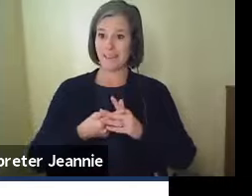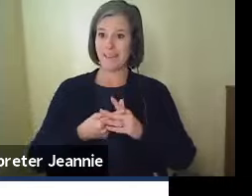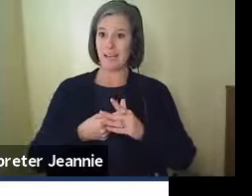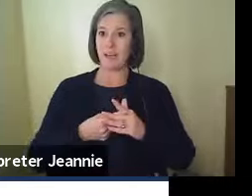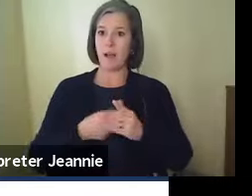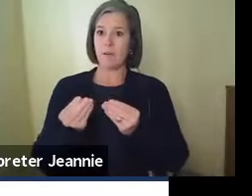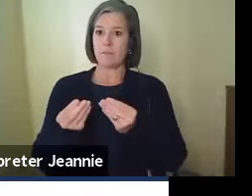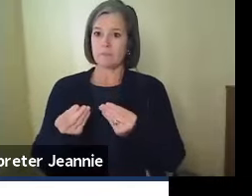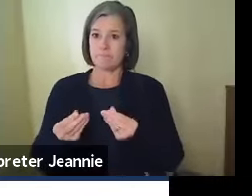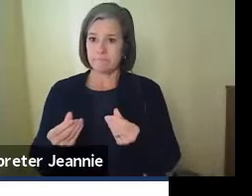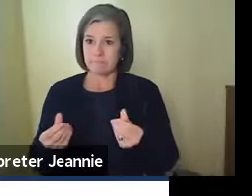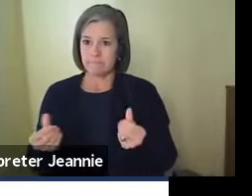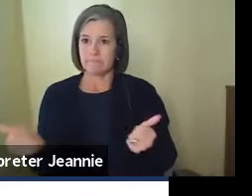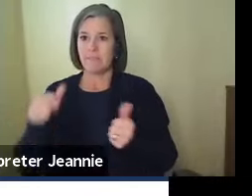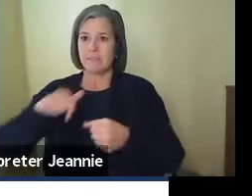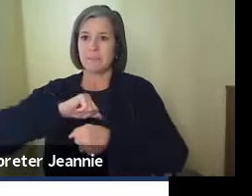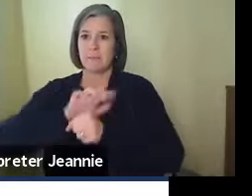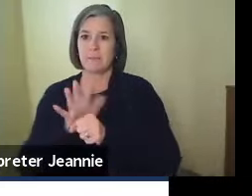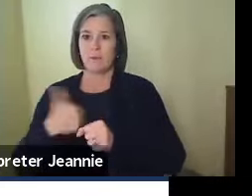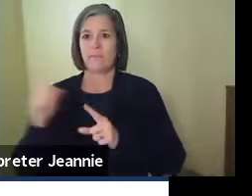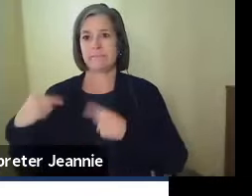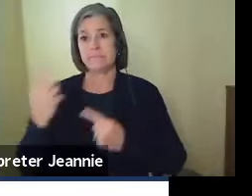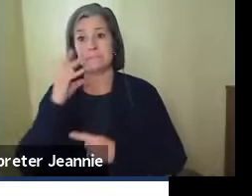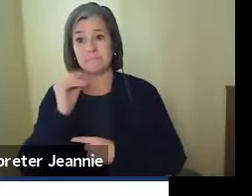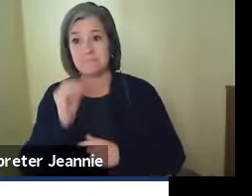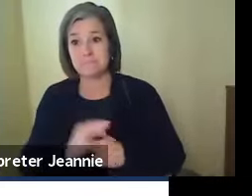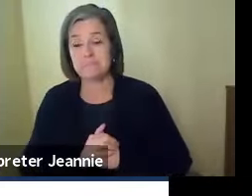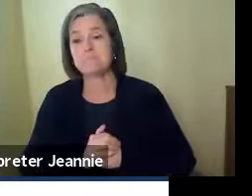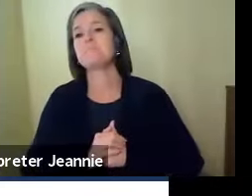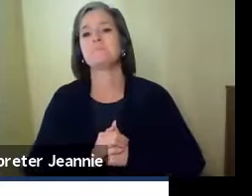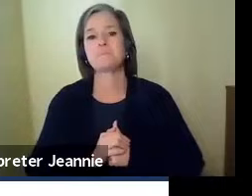that we have been experiencing. I calculated here